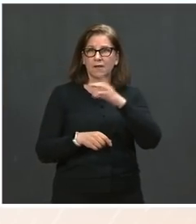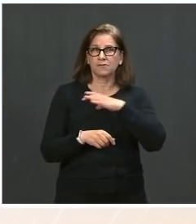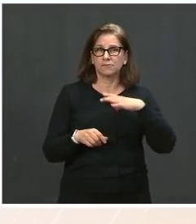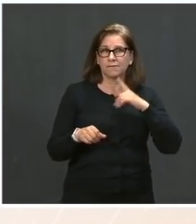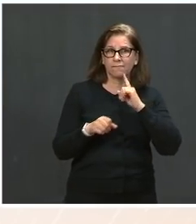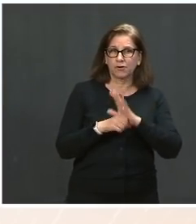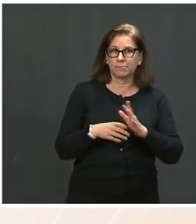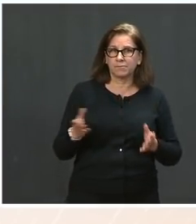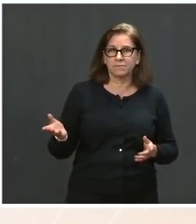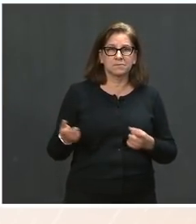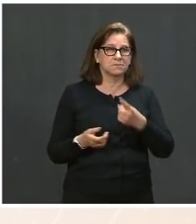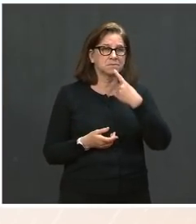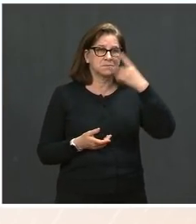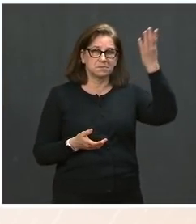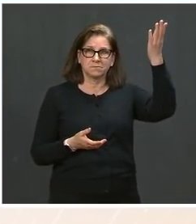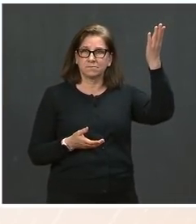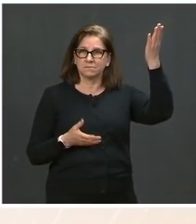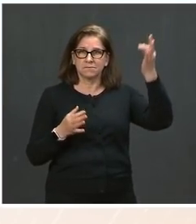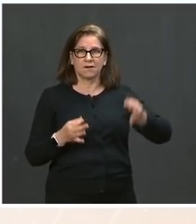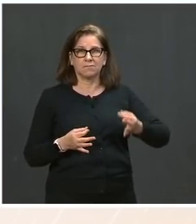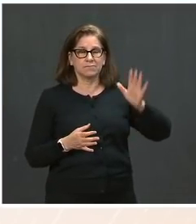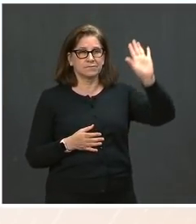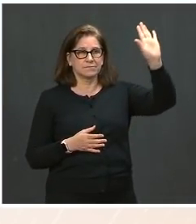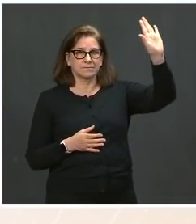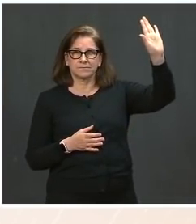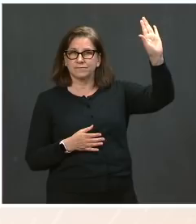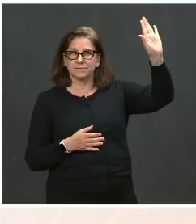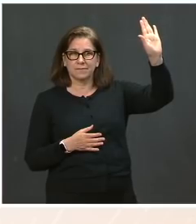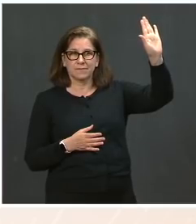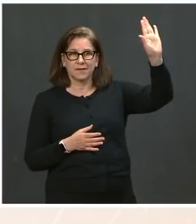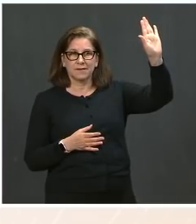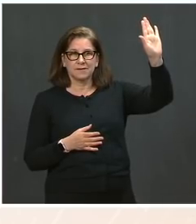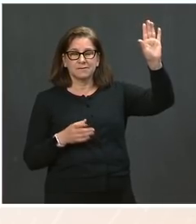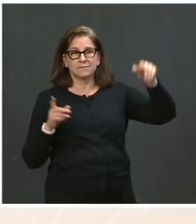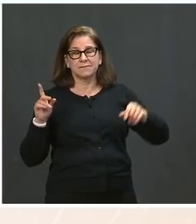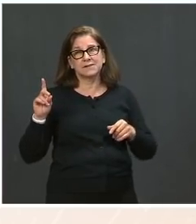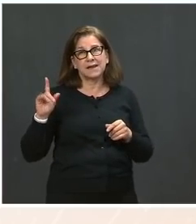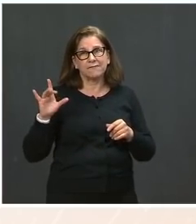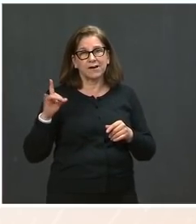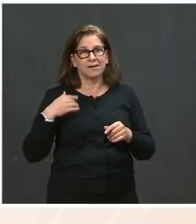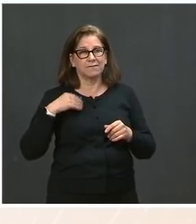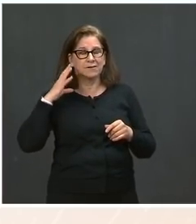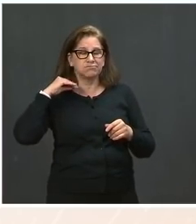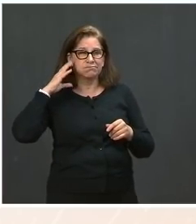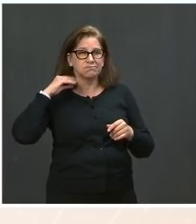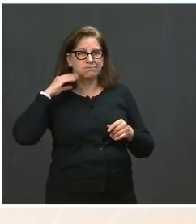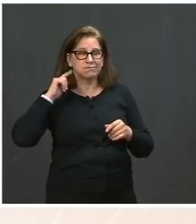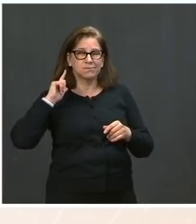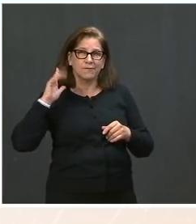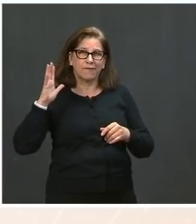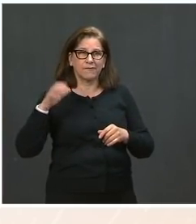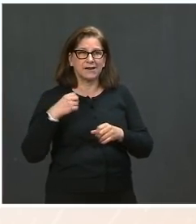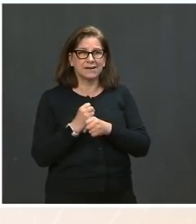an advocate for gun safety measures, but he also has 25 years of experience at the ATF. He's been involved in play- --